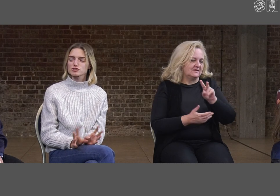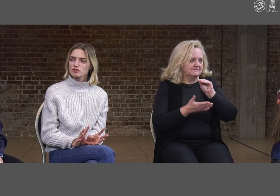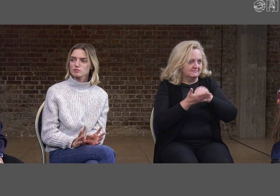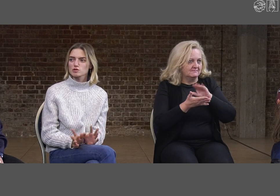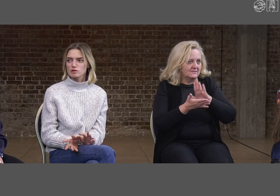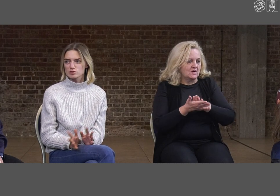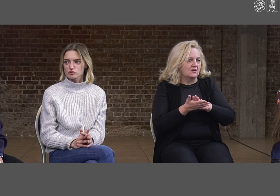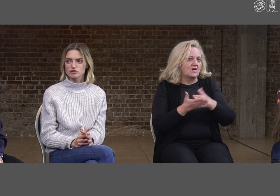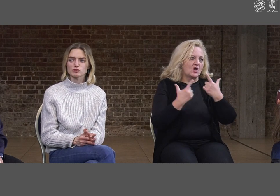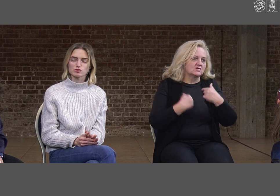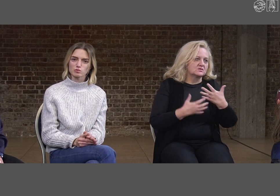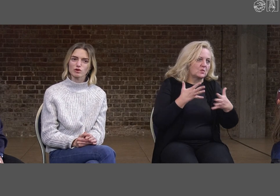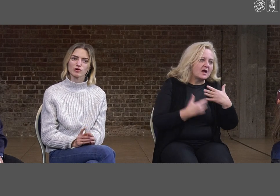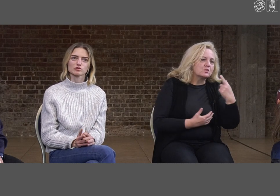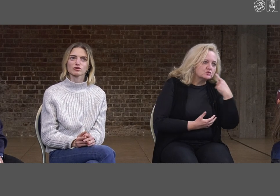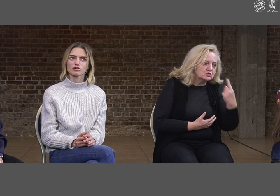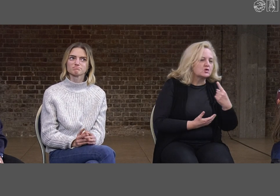"I'm hard of hearing or deaf",